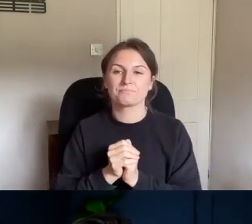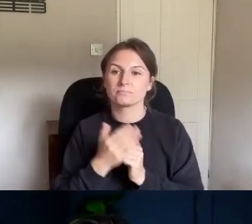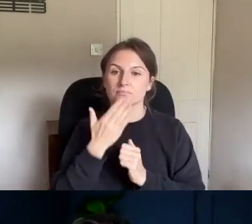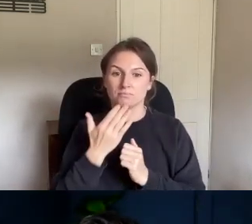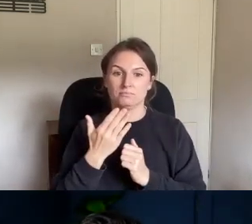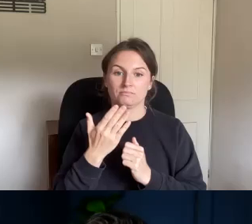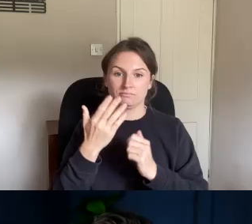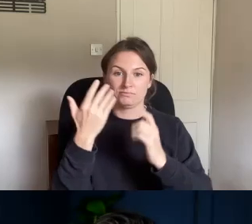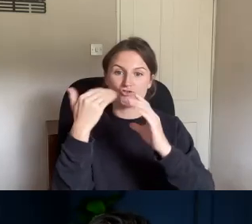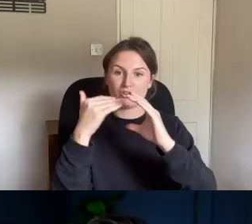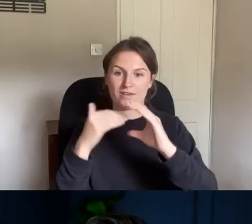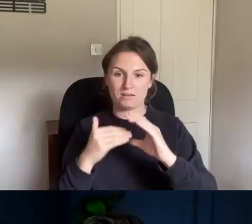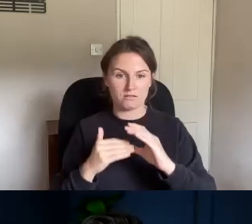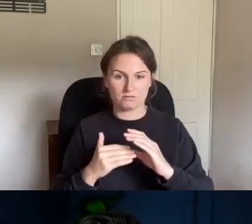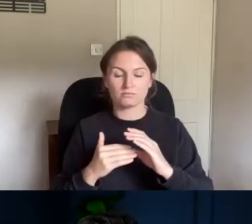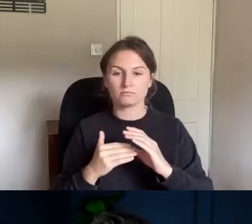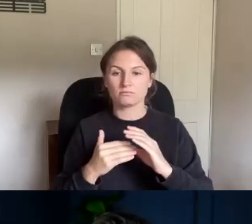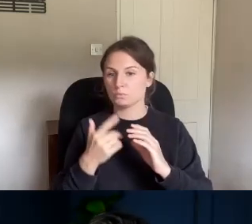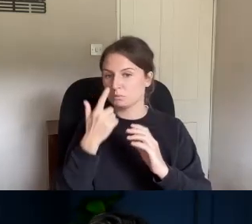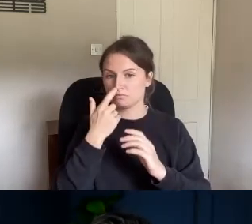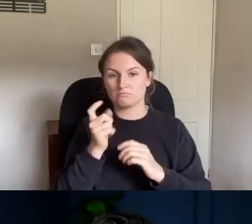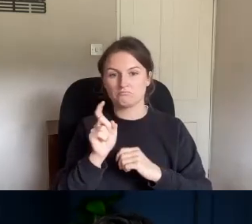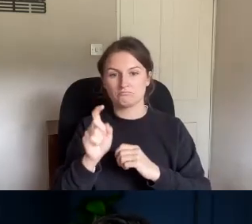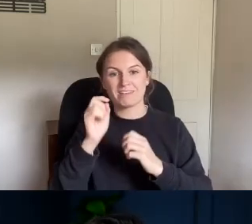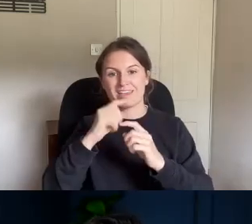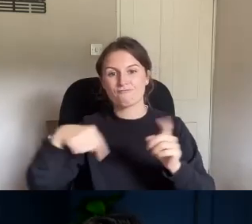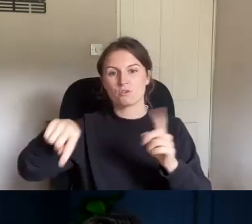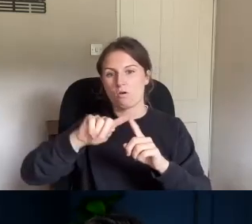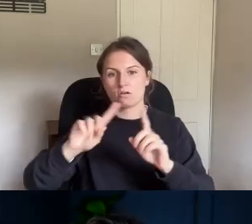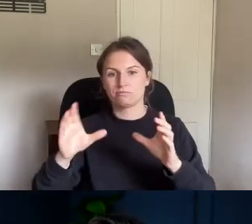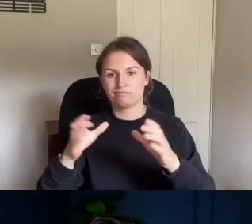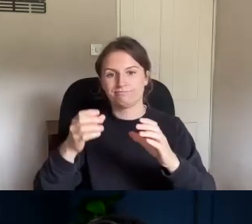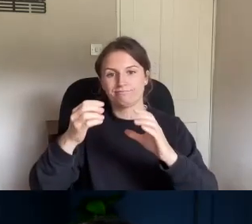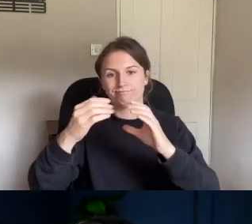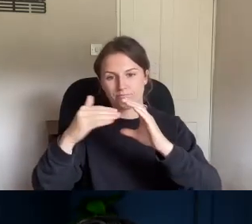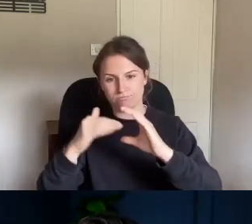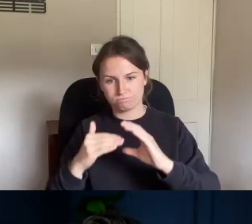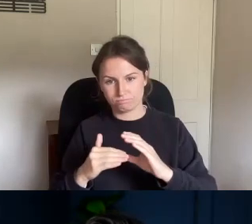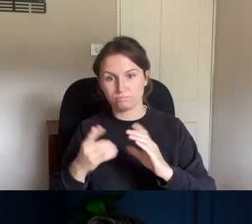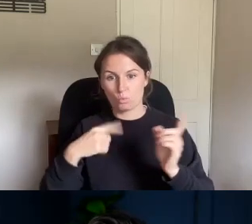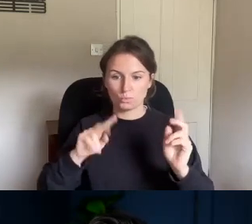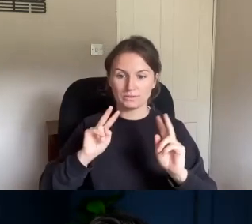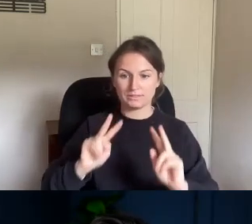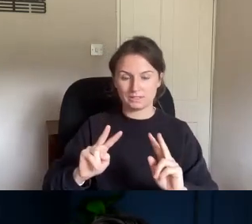If you select everyone from the dropdown, we'll be able to see your messages, and please use the reaction buttons.